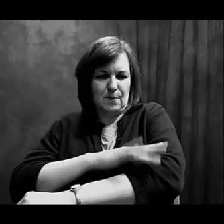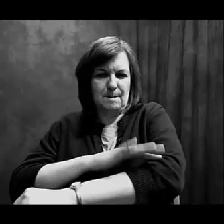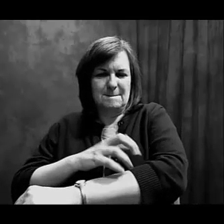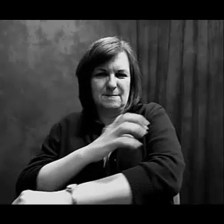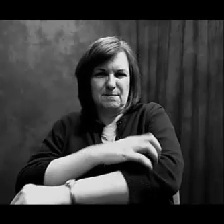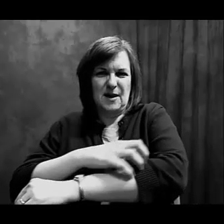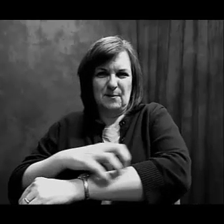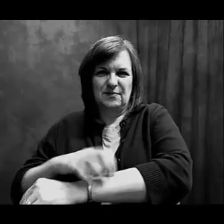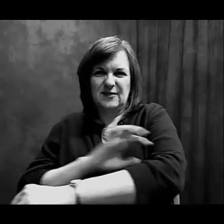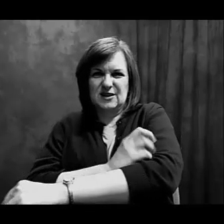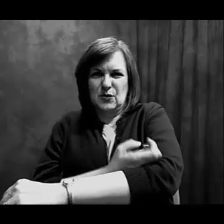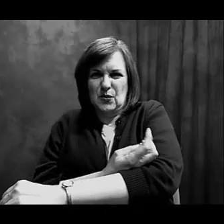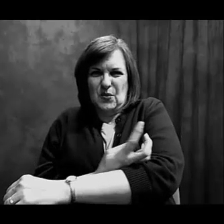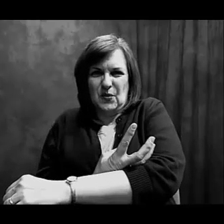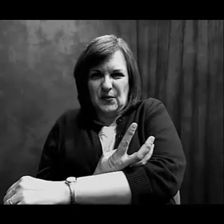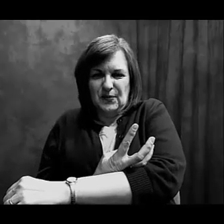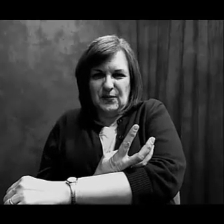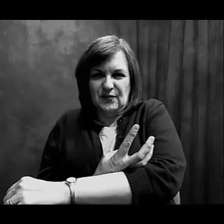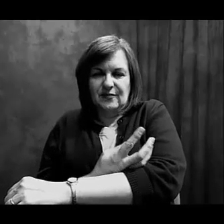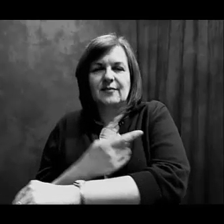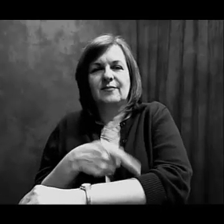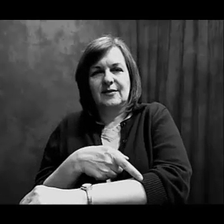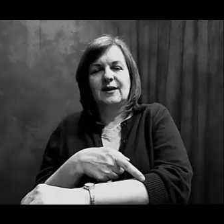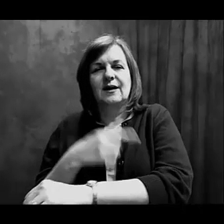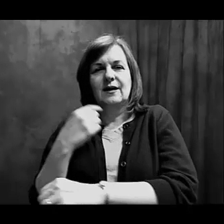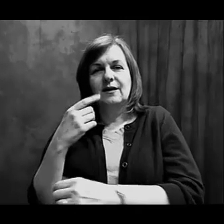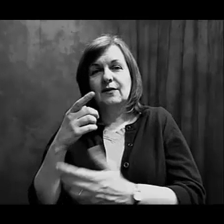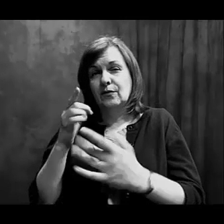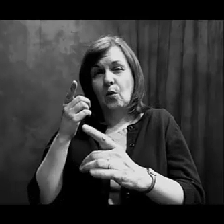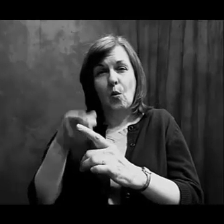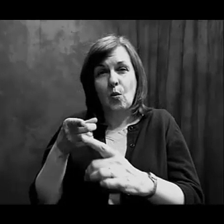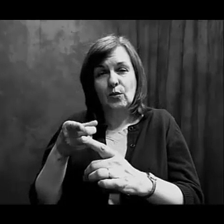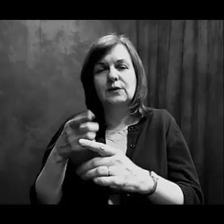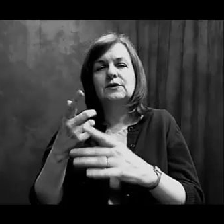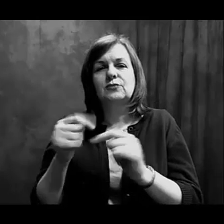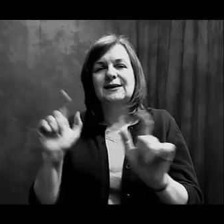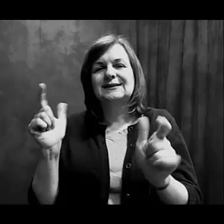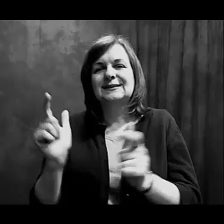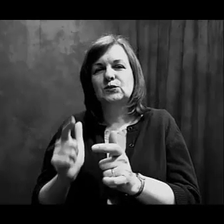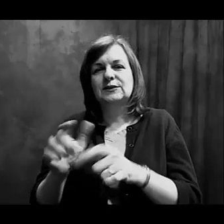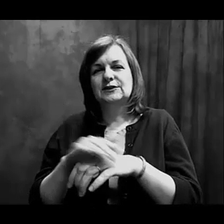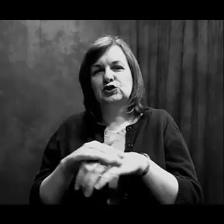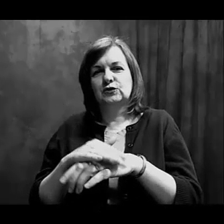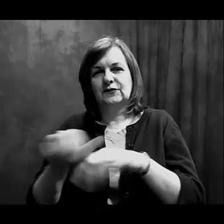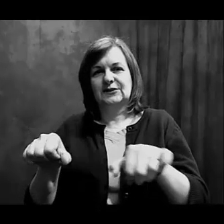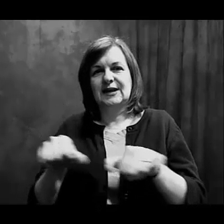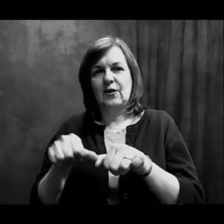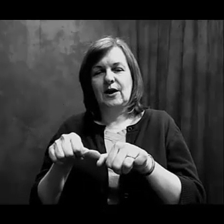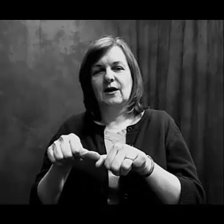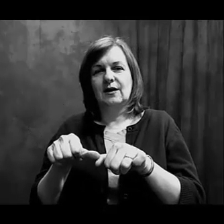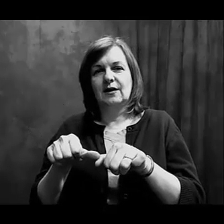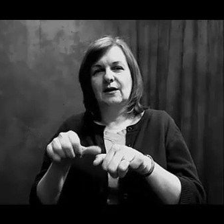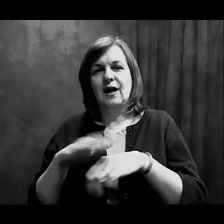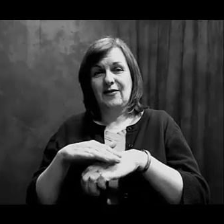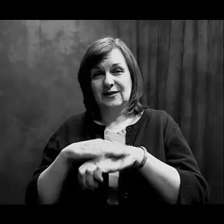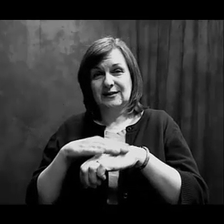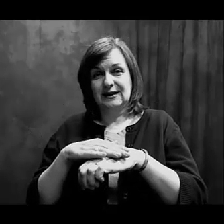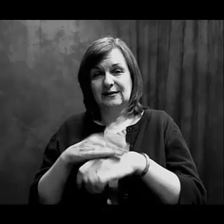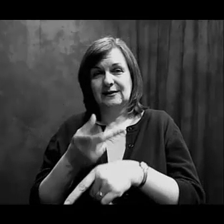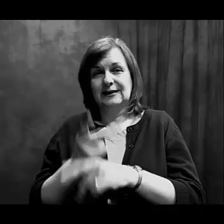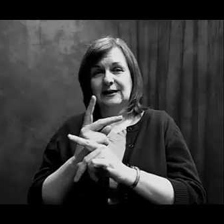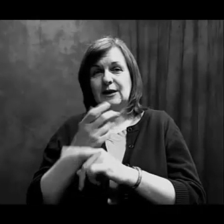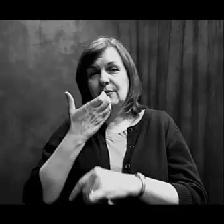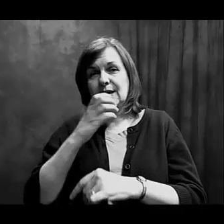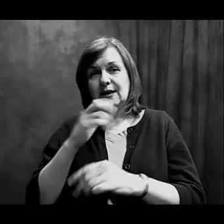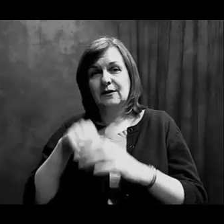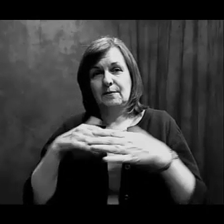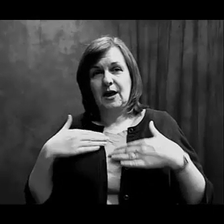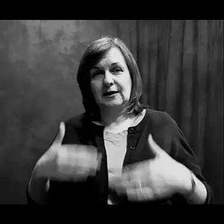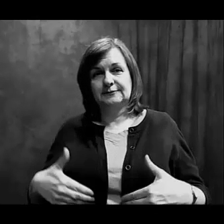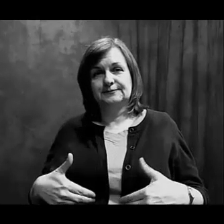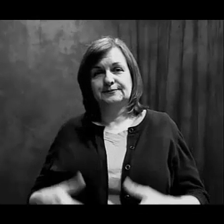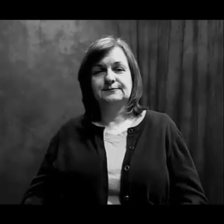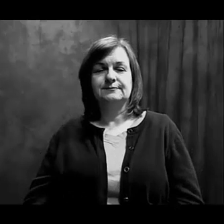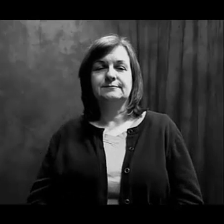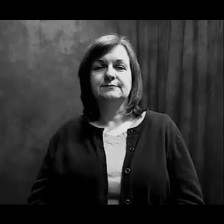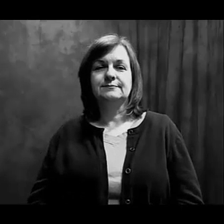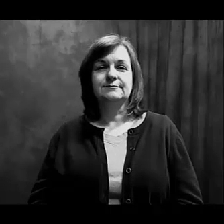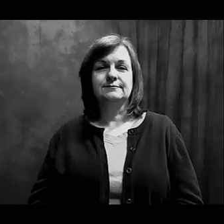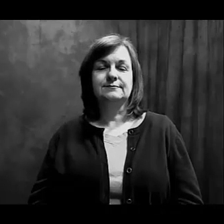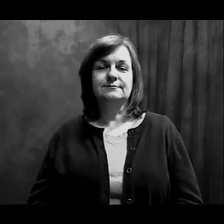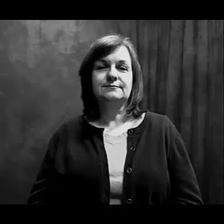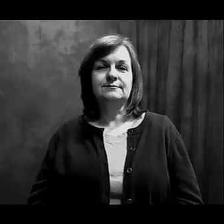gets goosebumps and your hair stands up the idea is you decrease the surface area of your skin to help holding in the heat